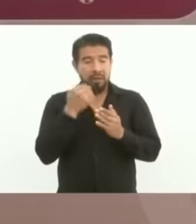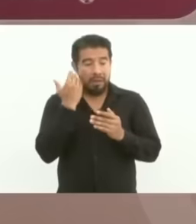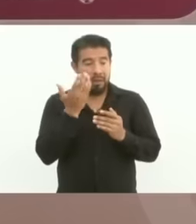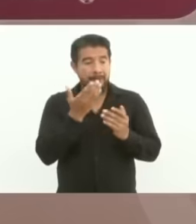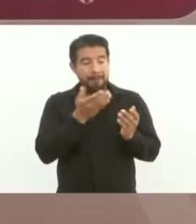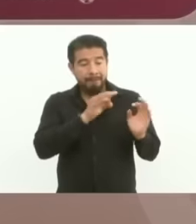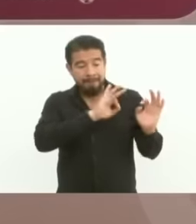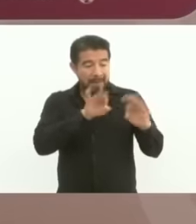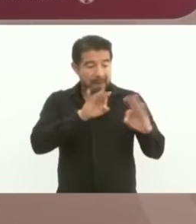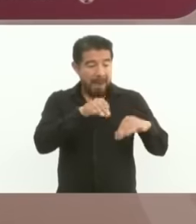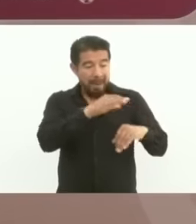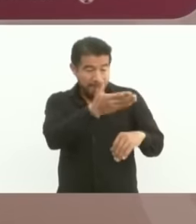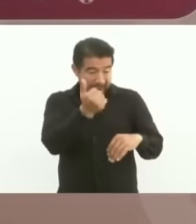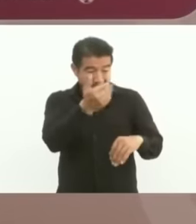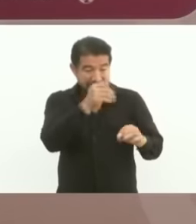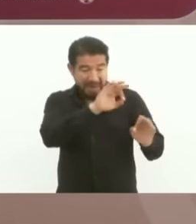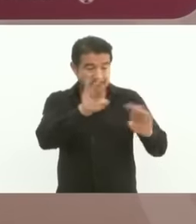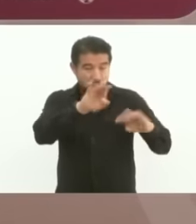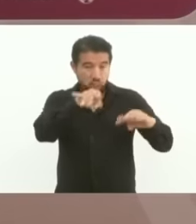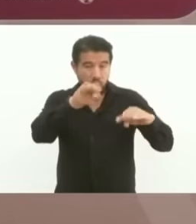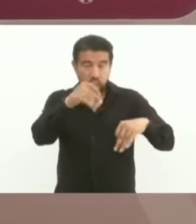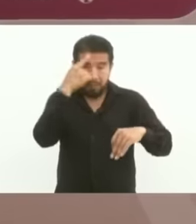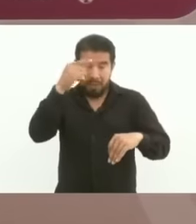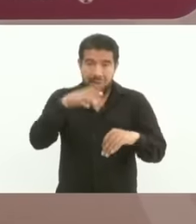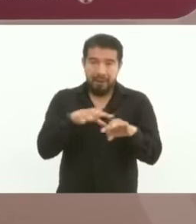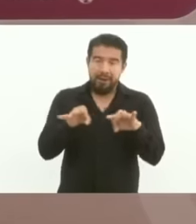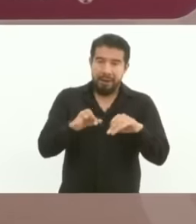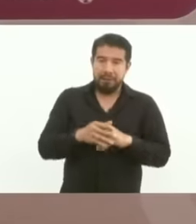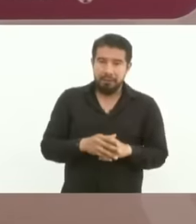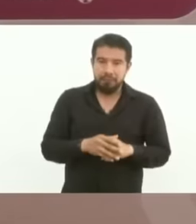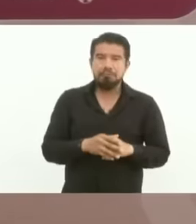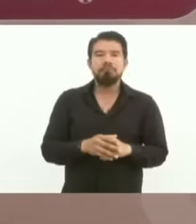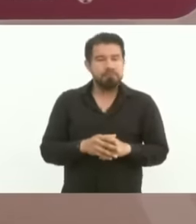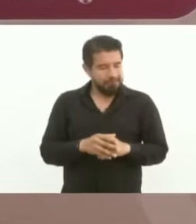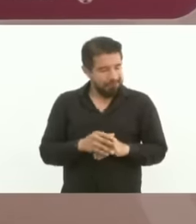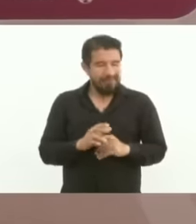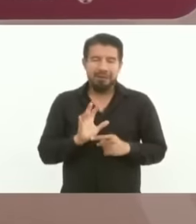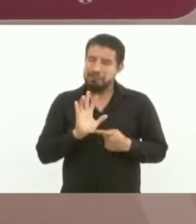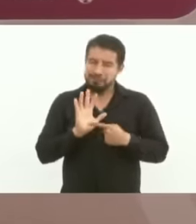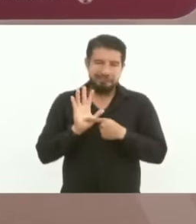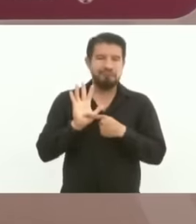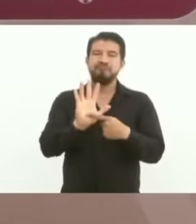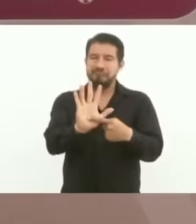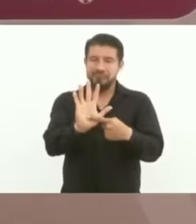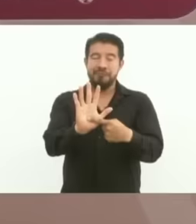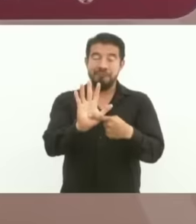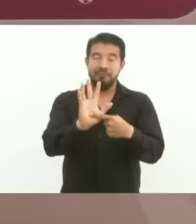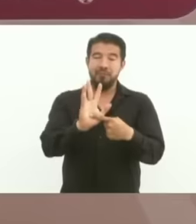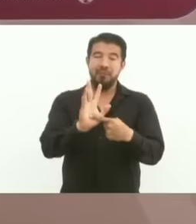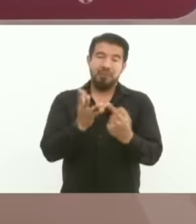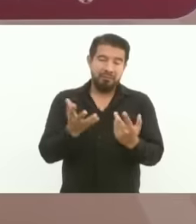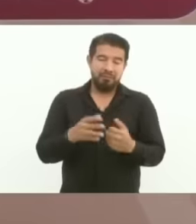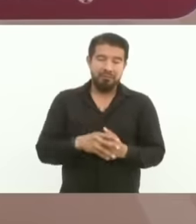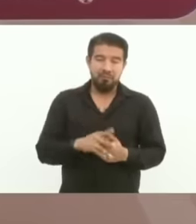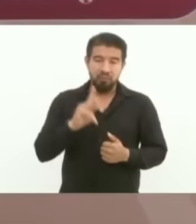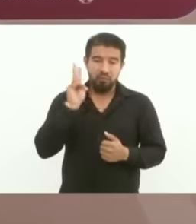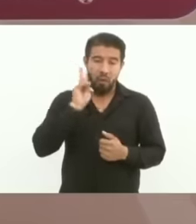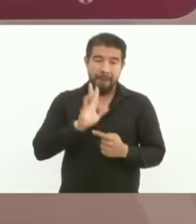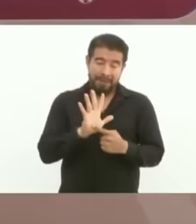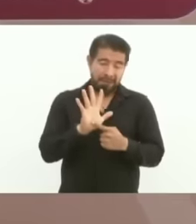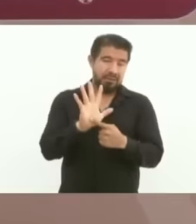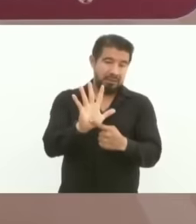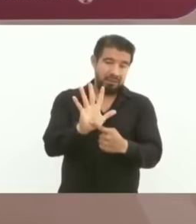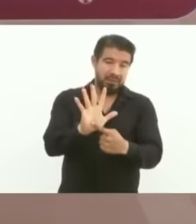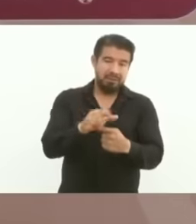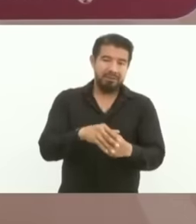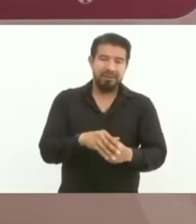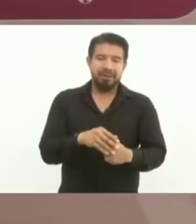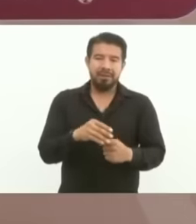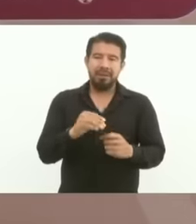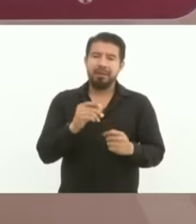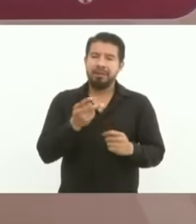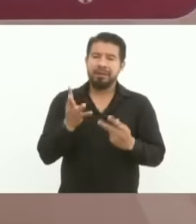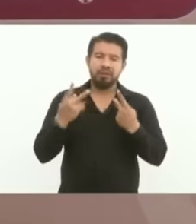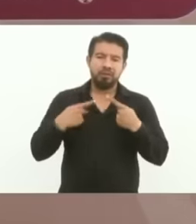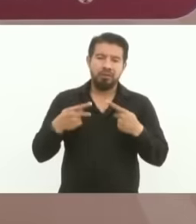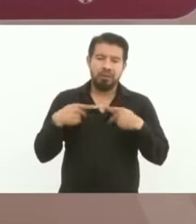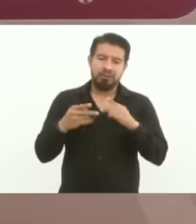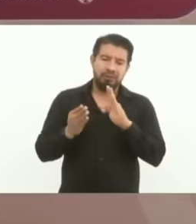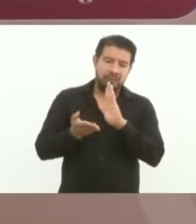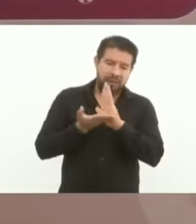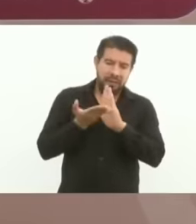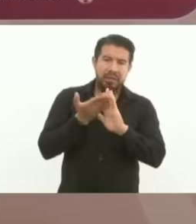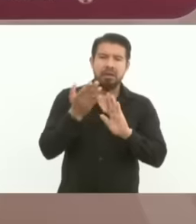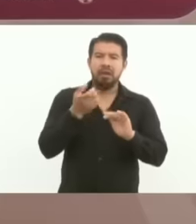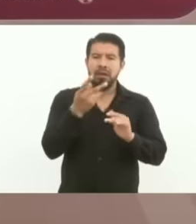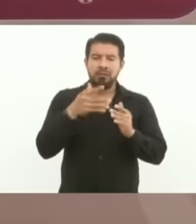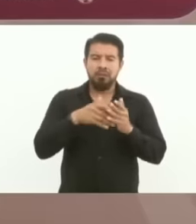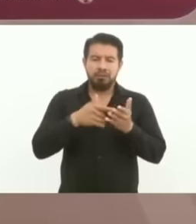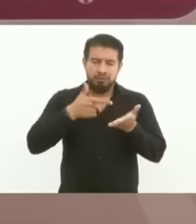work and this has been proven. All of them, the bricklayers, the ironworkers, the welders,